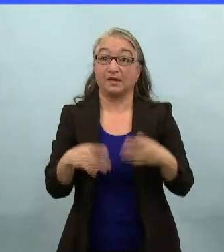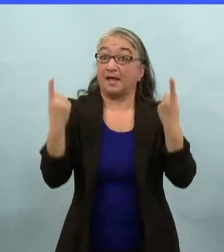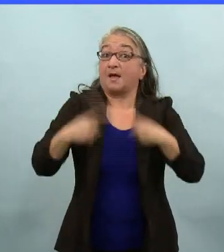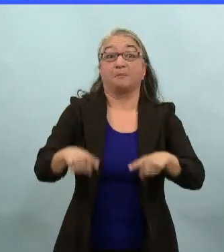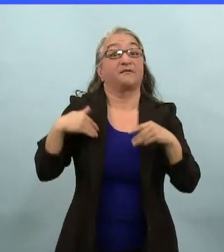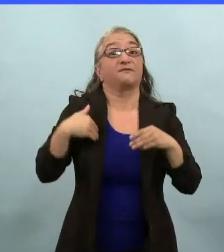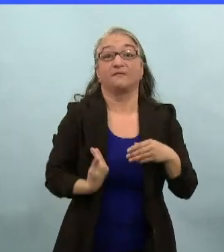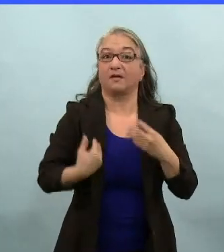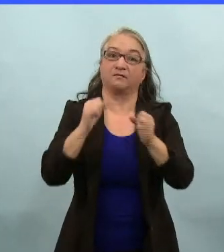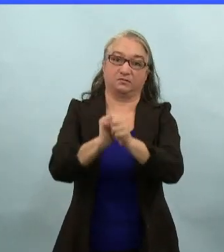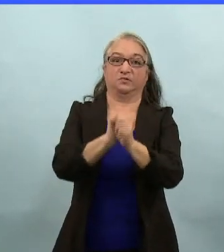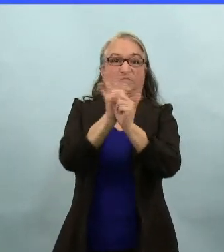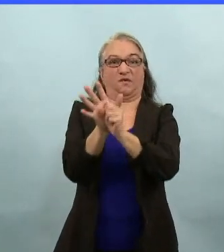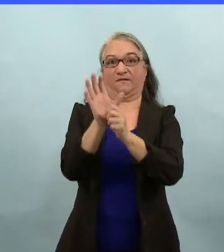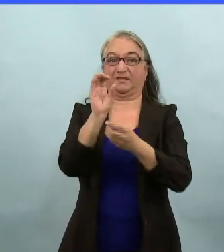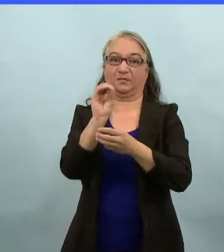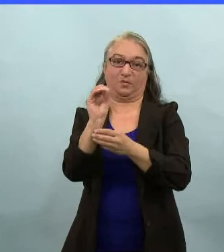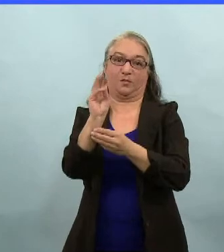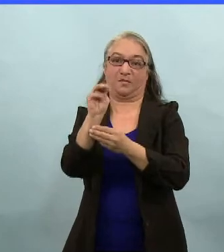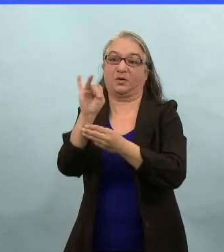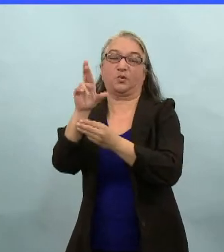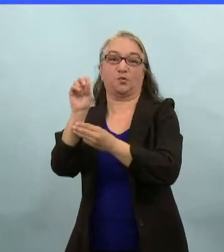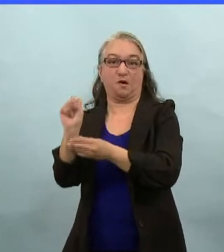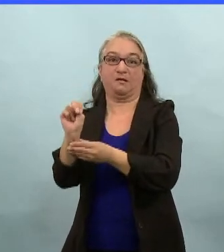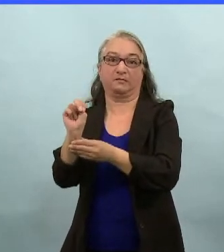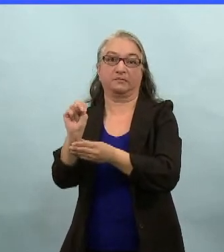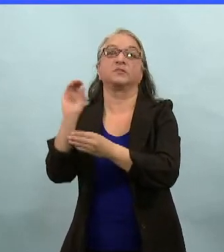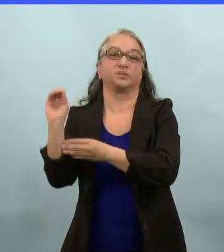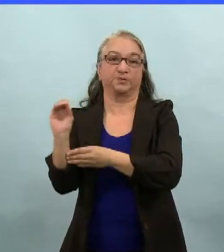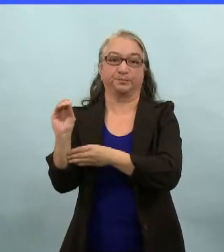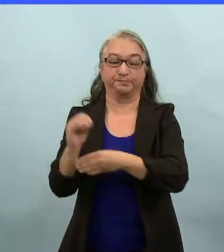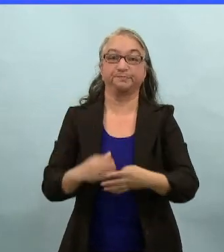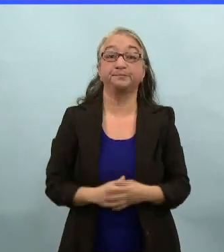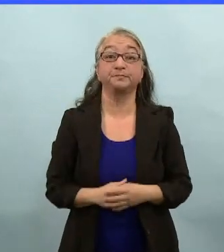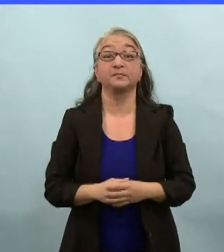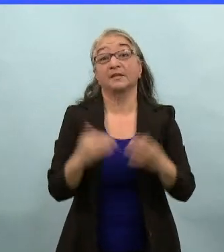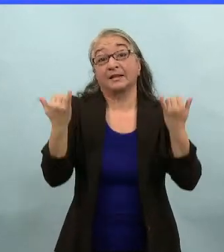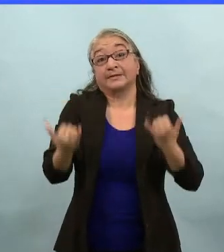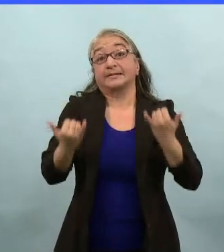as provinces we called on the federal government to significantly increase the supply of rapid